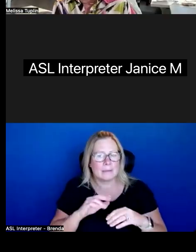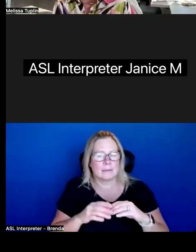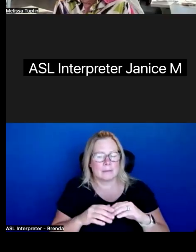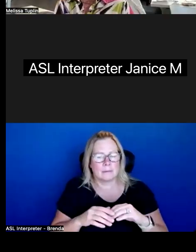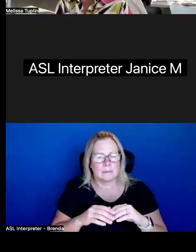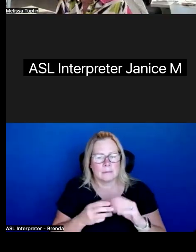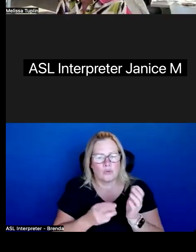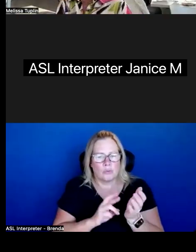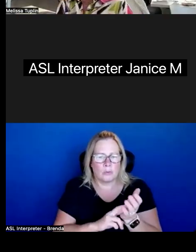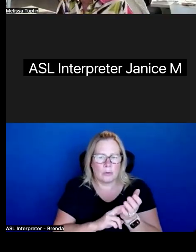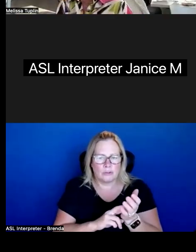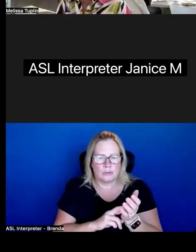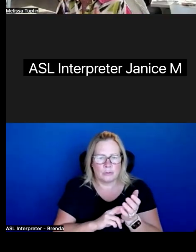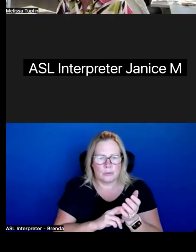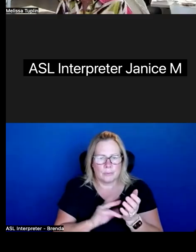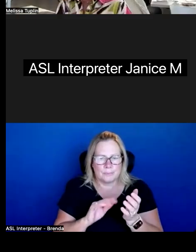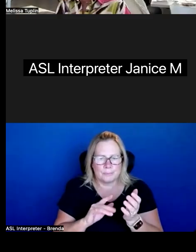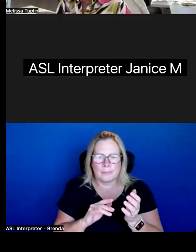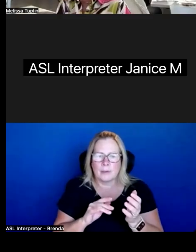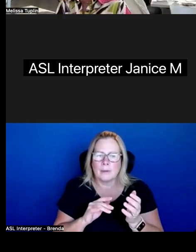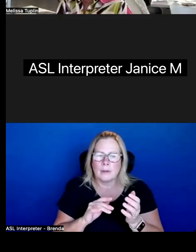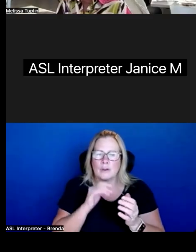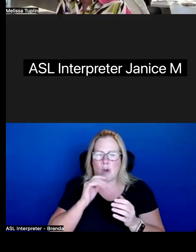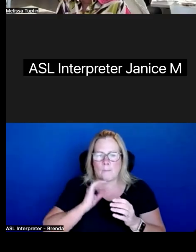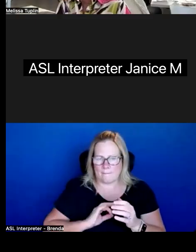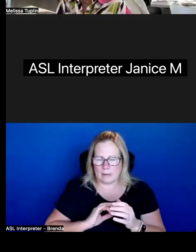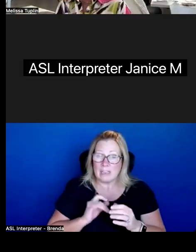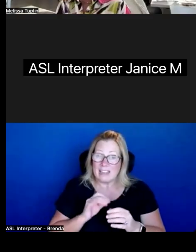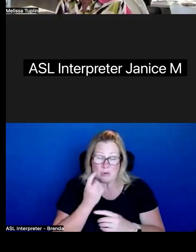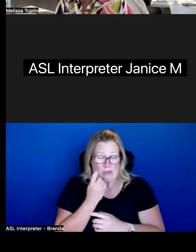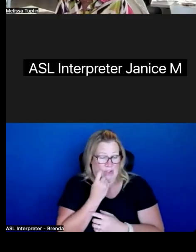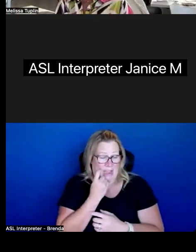So if you have only recently incorporated or registered as a non-profit organization,